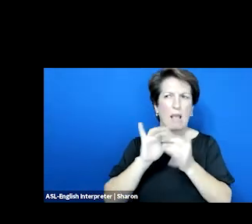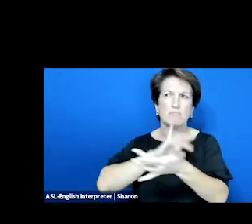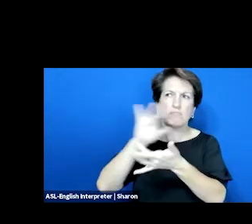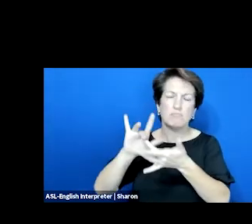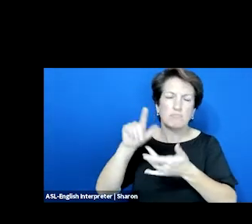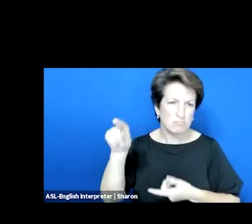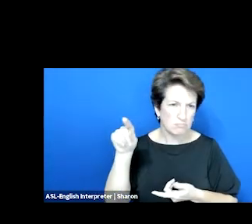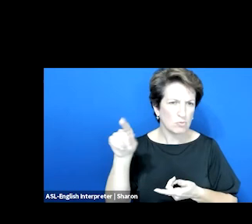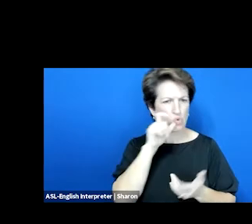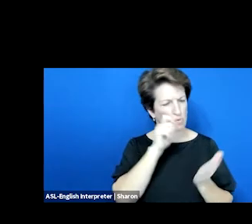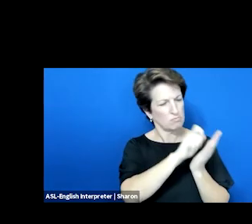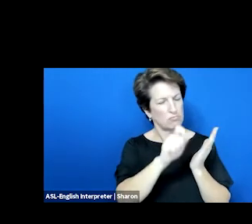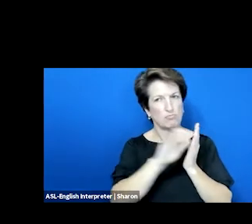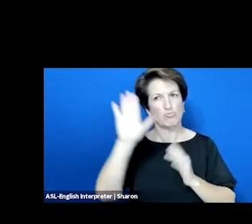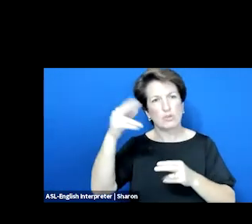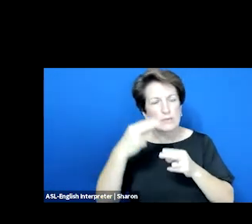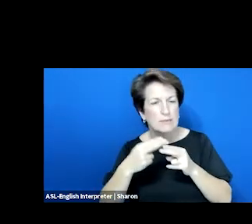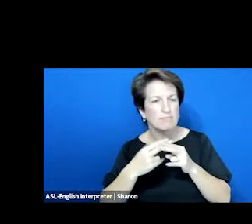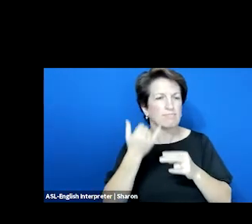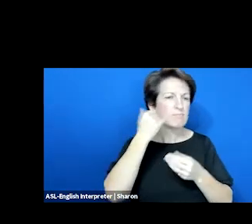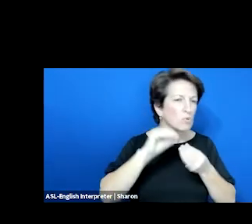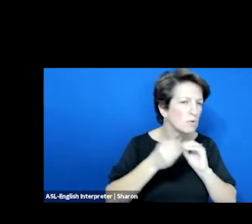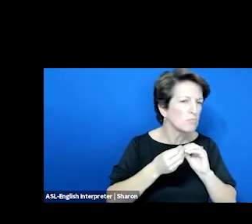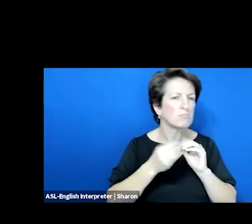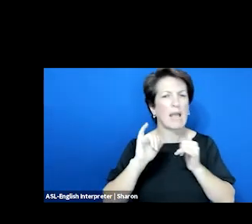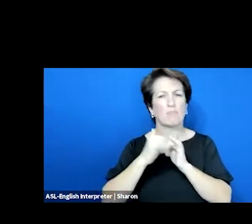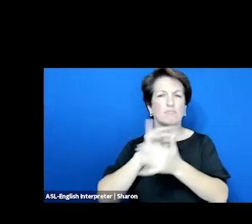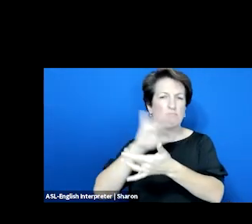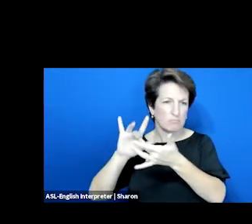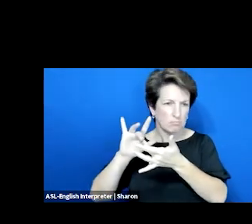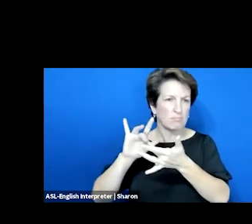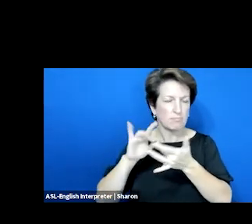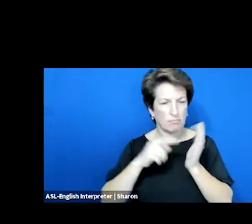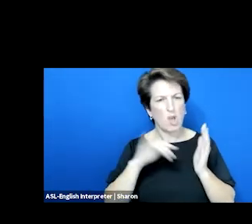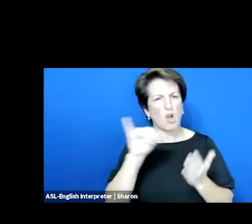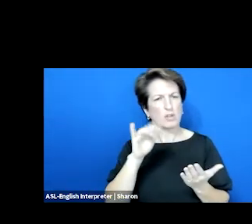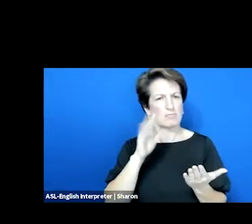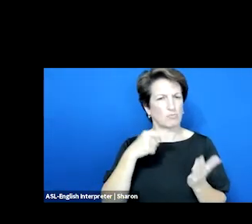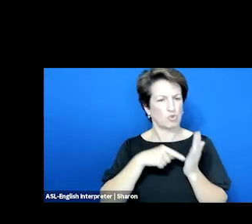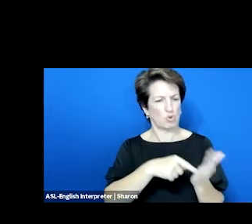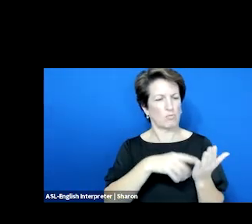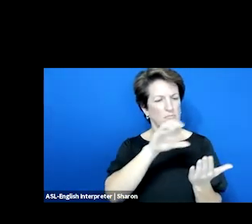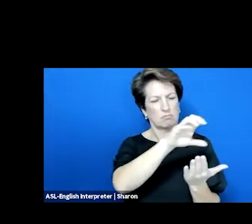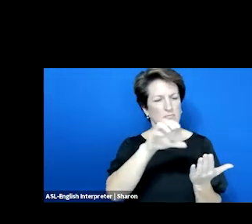buy, this is for health and safety purposes. Next slide. So there are some medical exemptions as well,